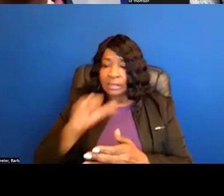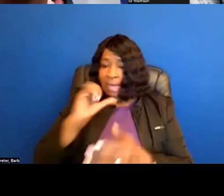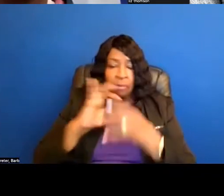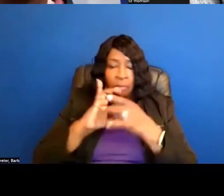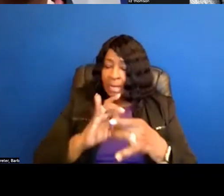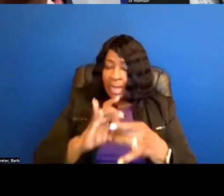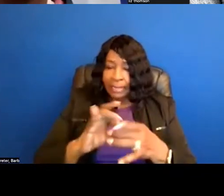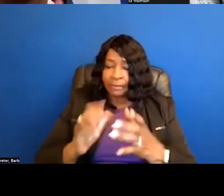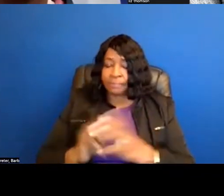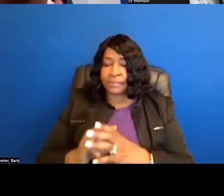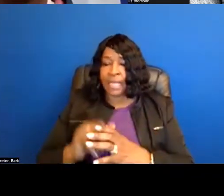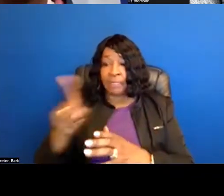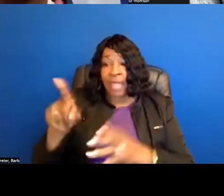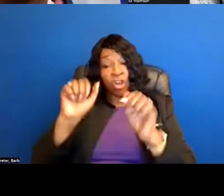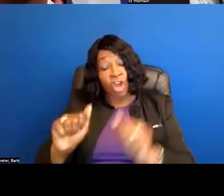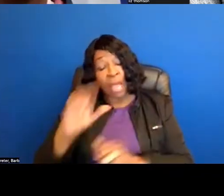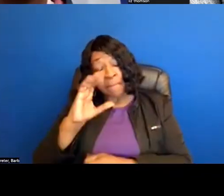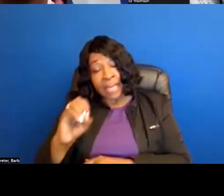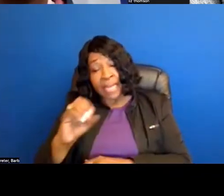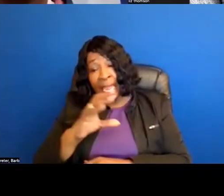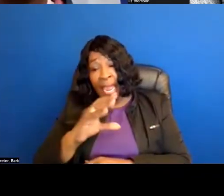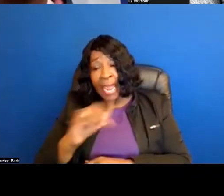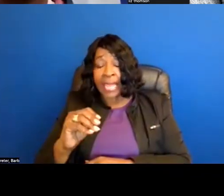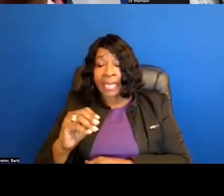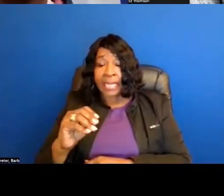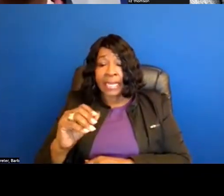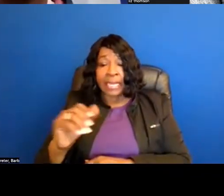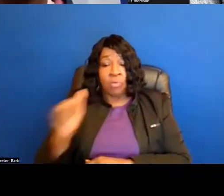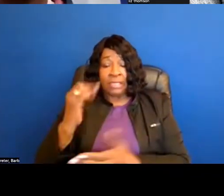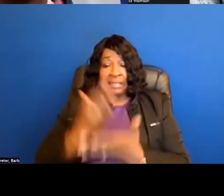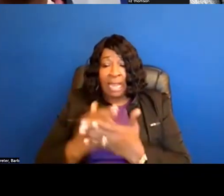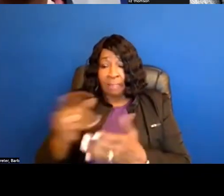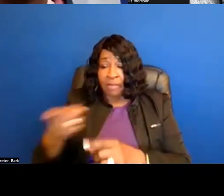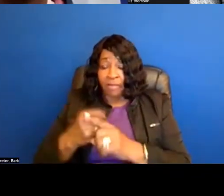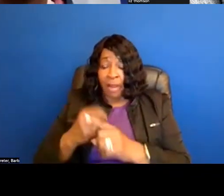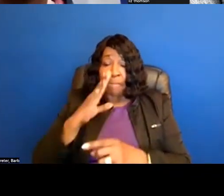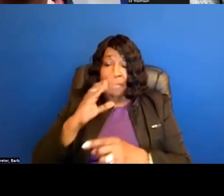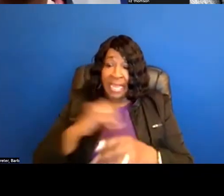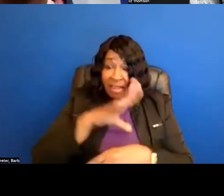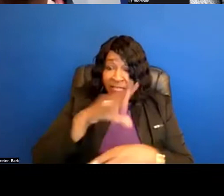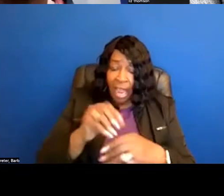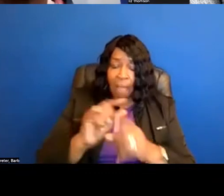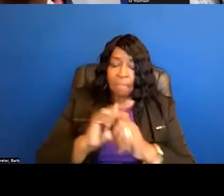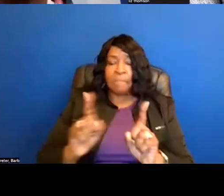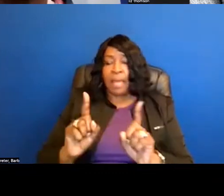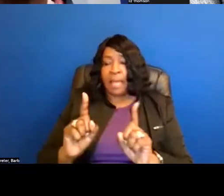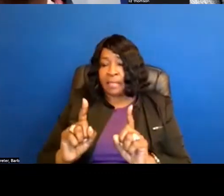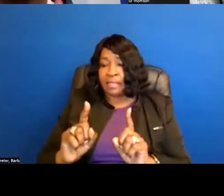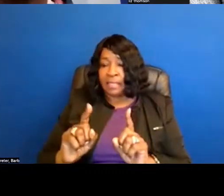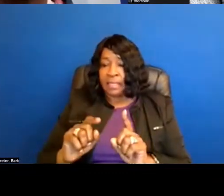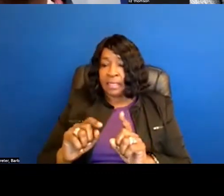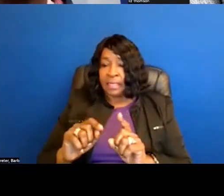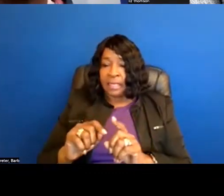They could be, and that wasn't gonna prevent them. But this was specifically about affiliation with the UA DCC.